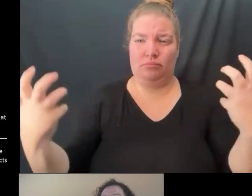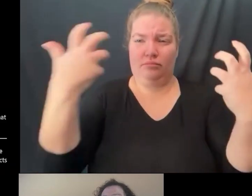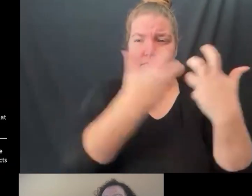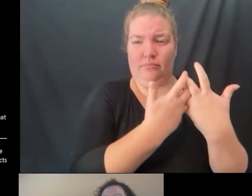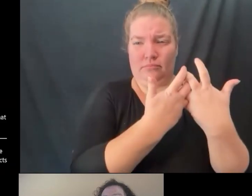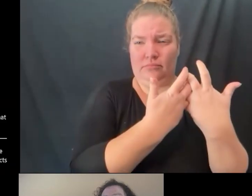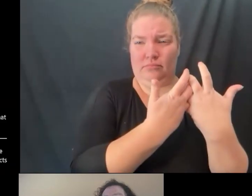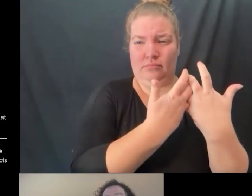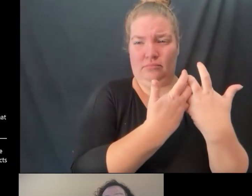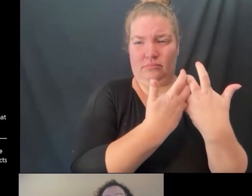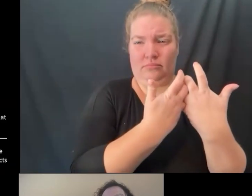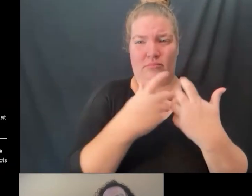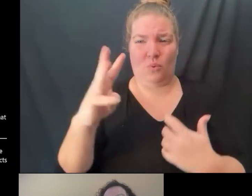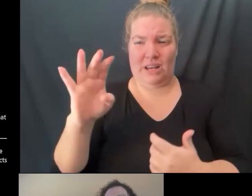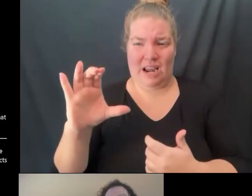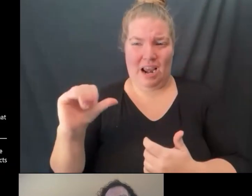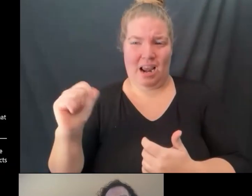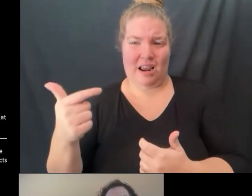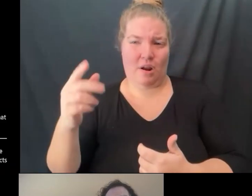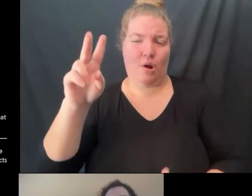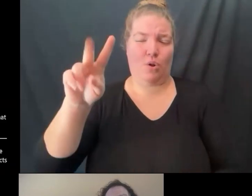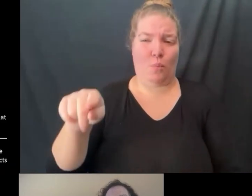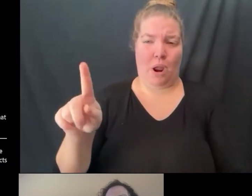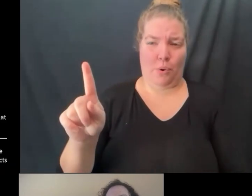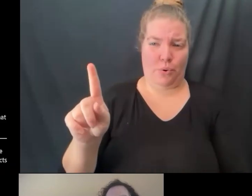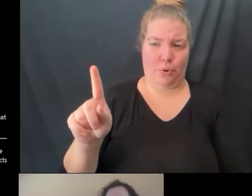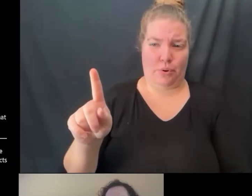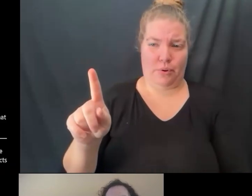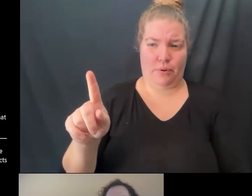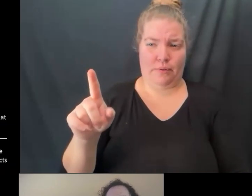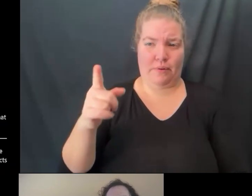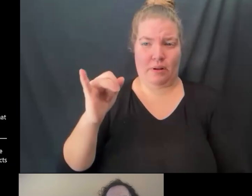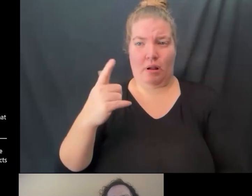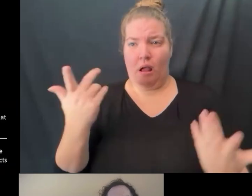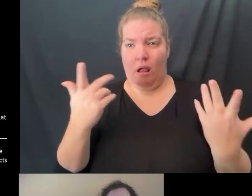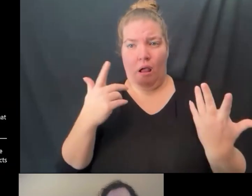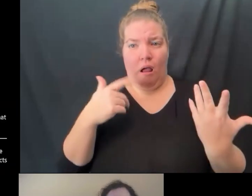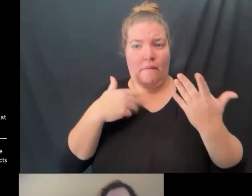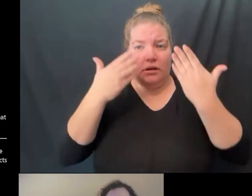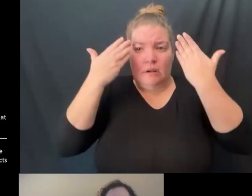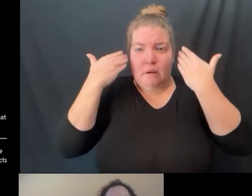So all of these things lead back to WCAG 2.1. So for those of you who are not familiar with WCAG,